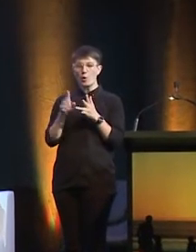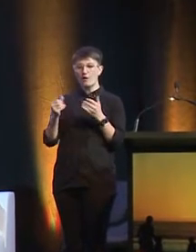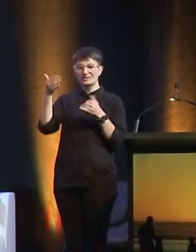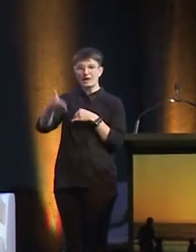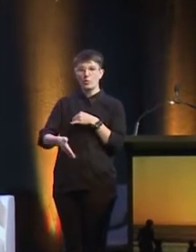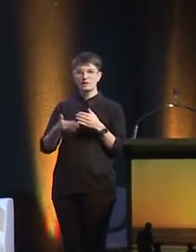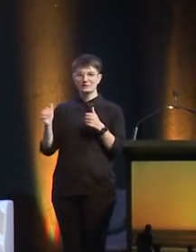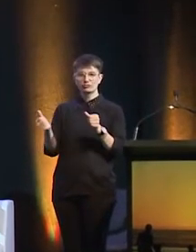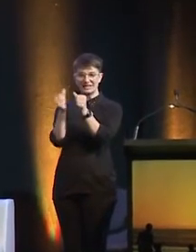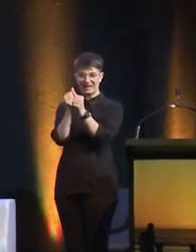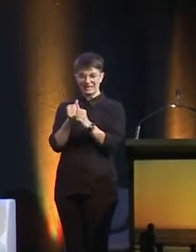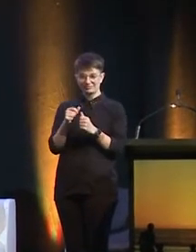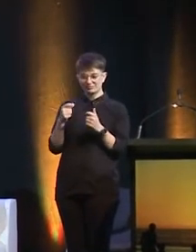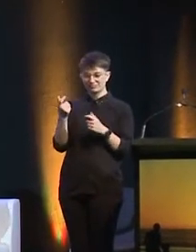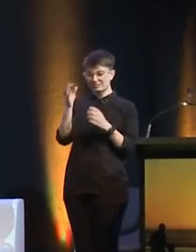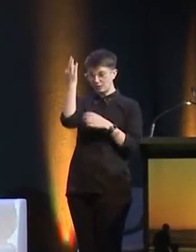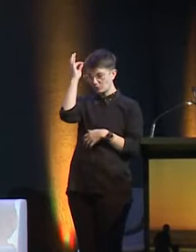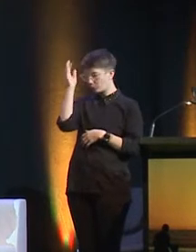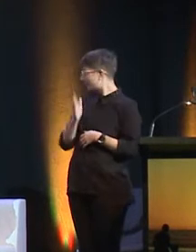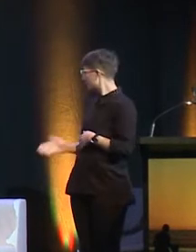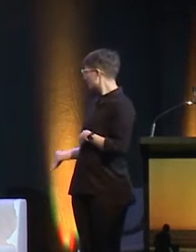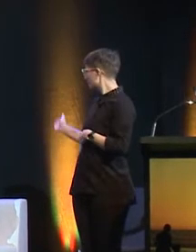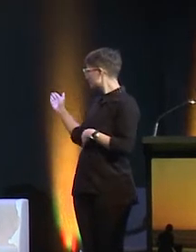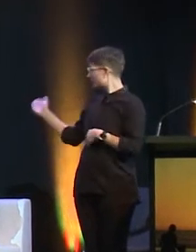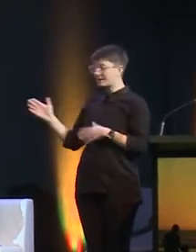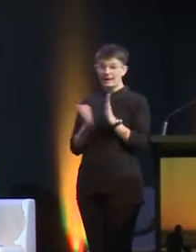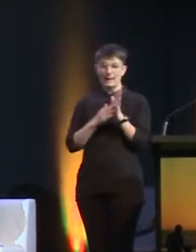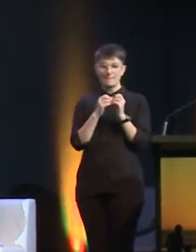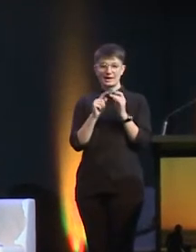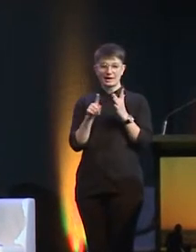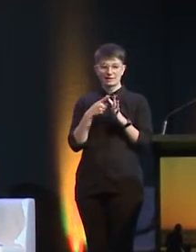Manager of the Just Transition Unit at the Ministry of Business, Innovation and Employment,